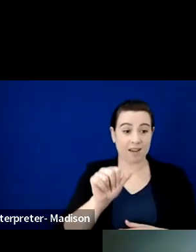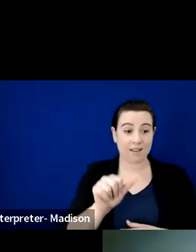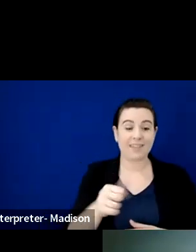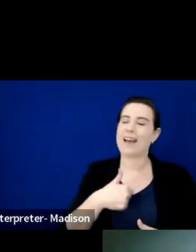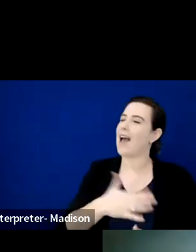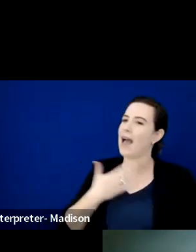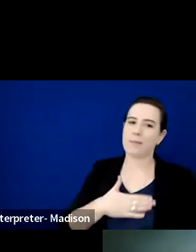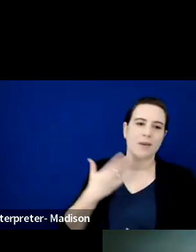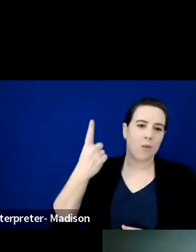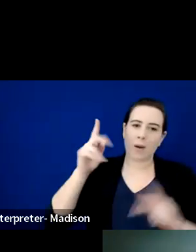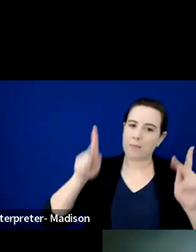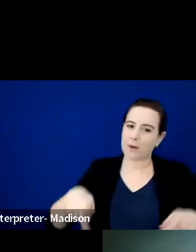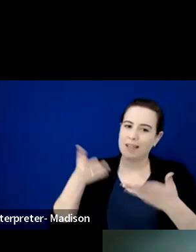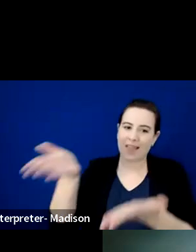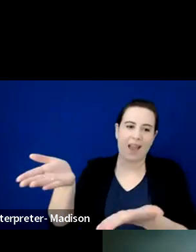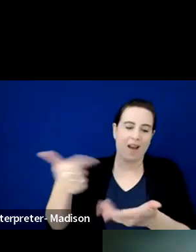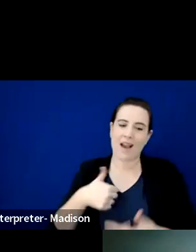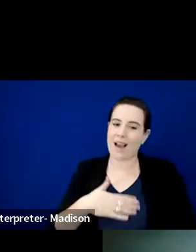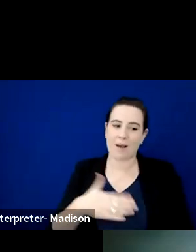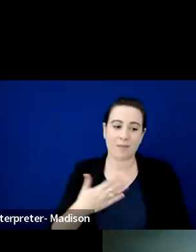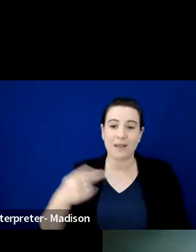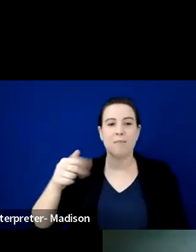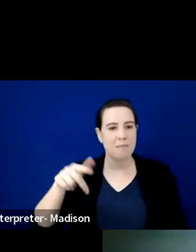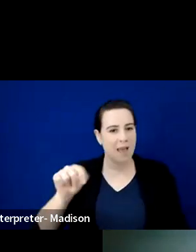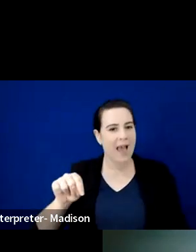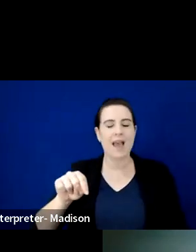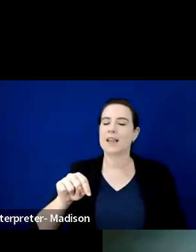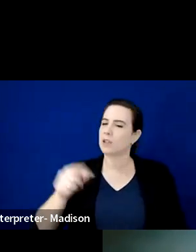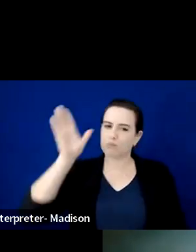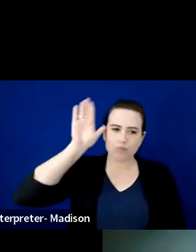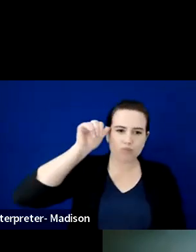Only one that day. I was glad that one person got there.